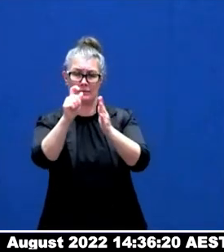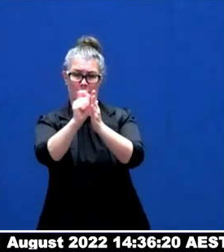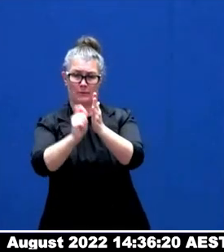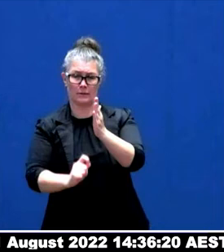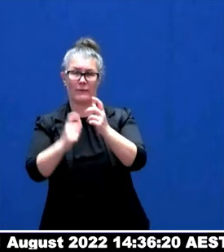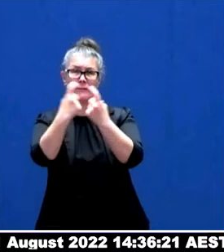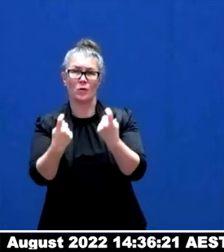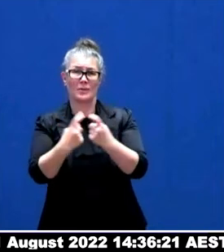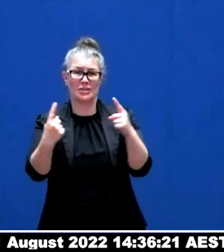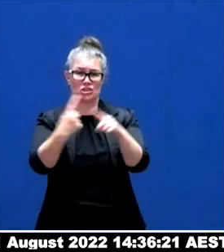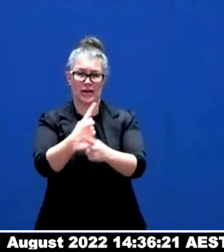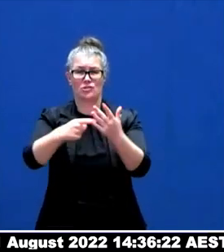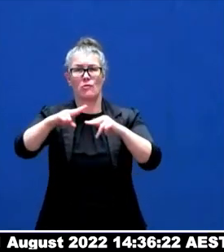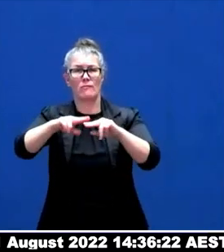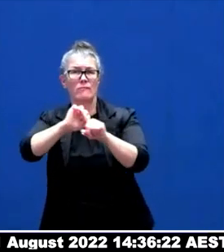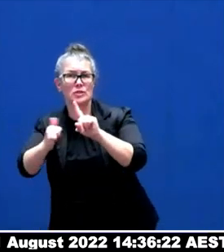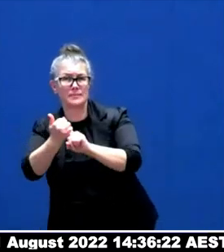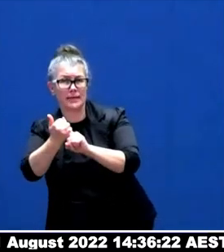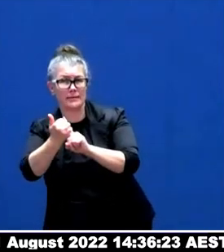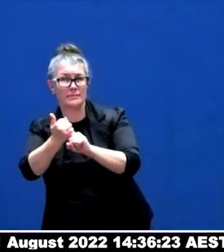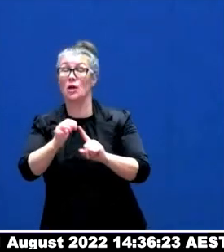MS DOWSETT: